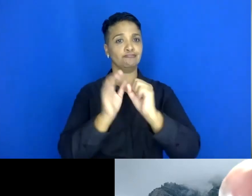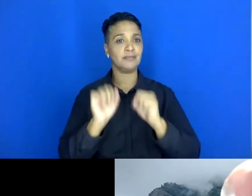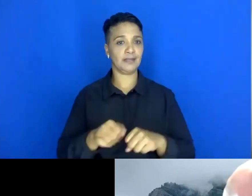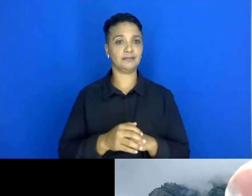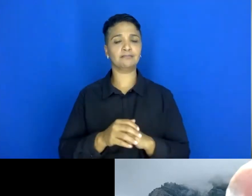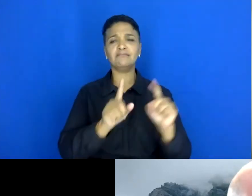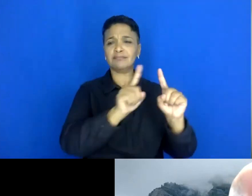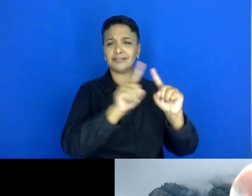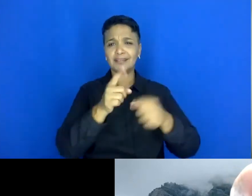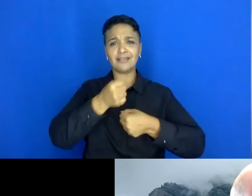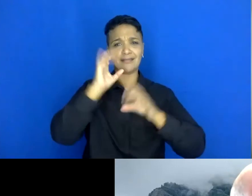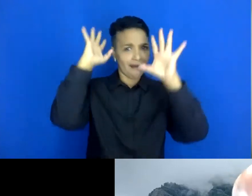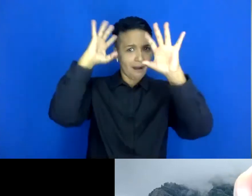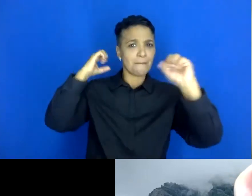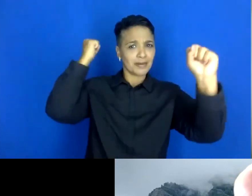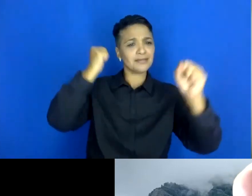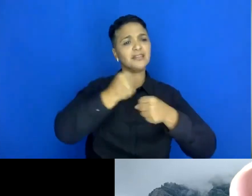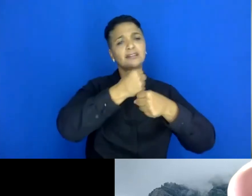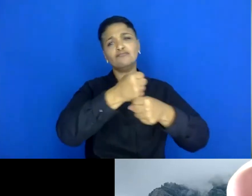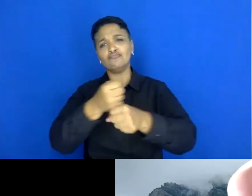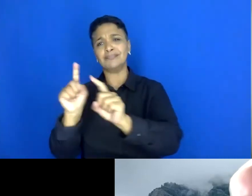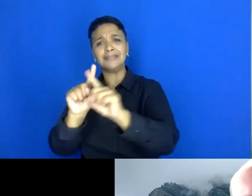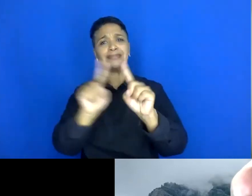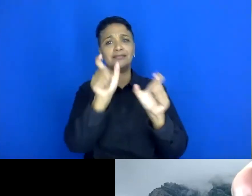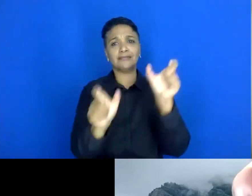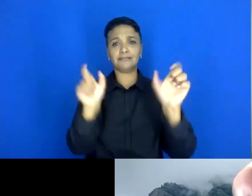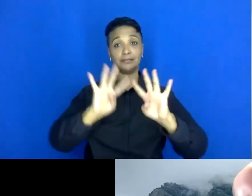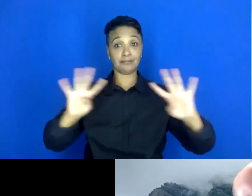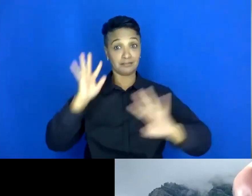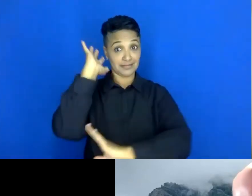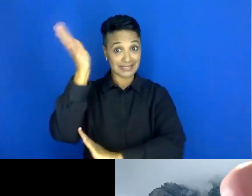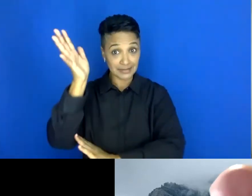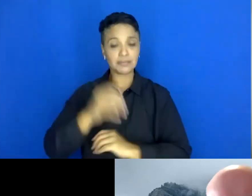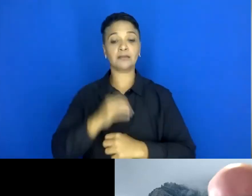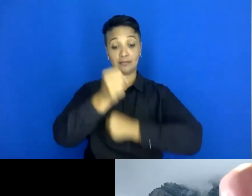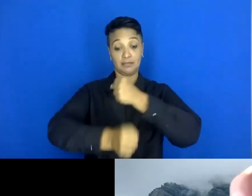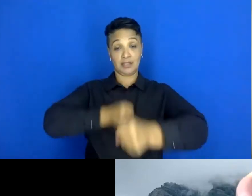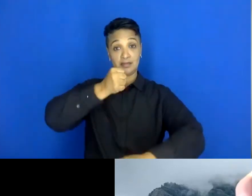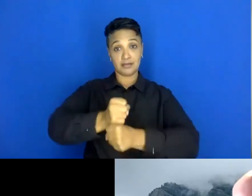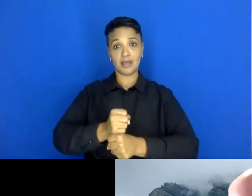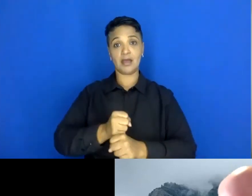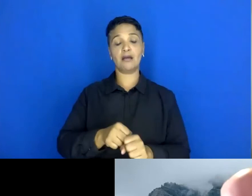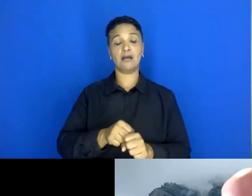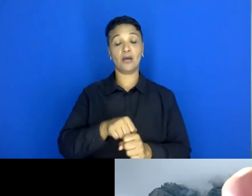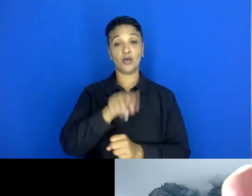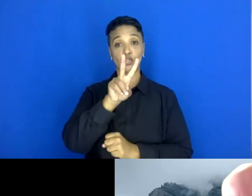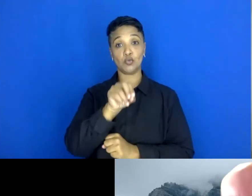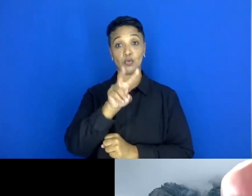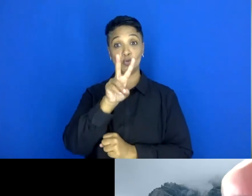in this wonderful panel have said in 2019 in 2020 of november the office of the secretary general's